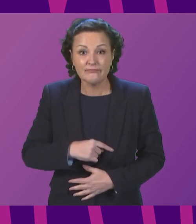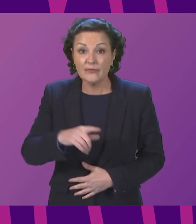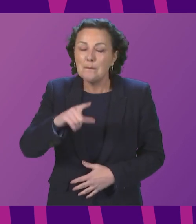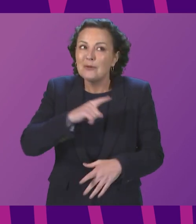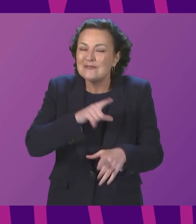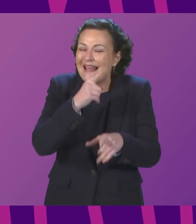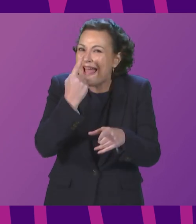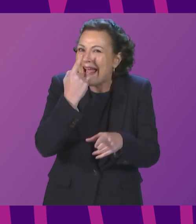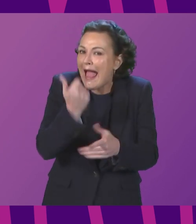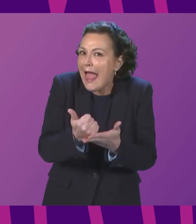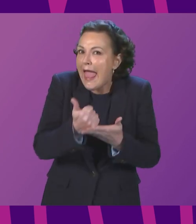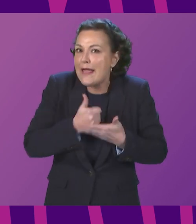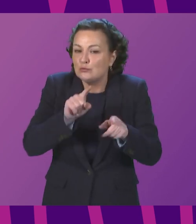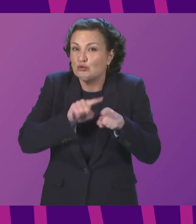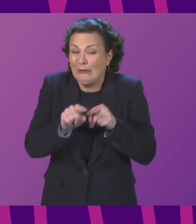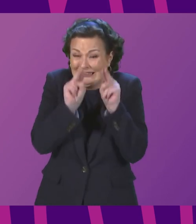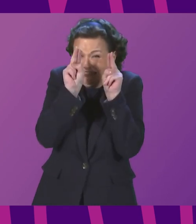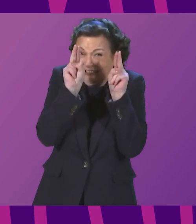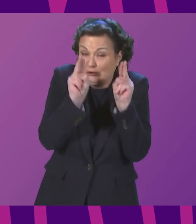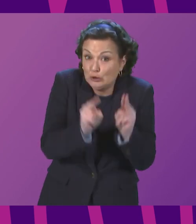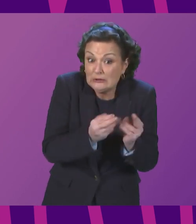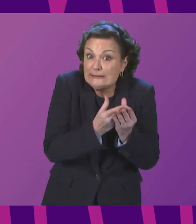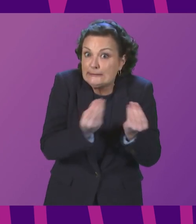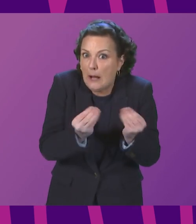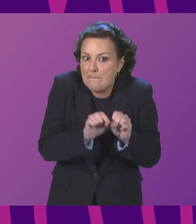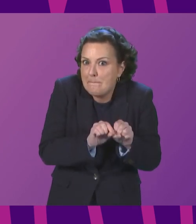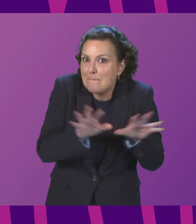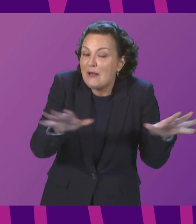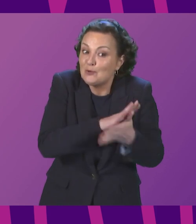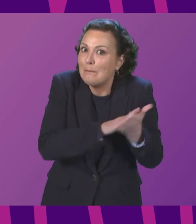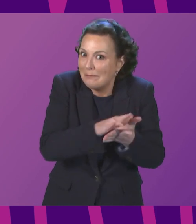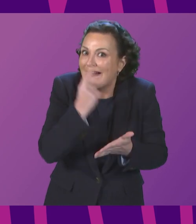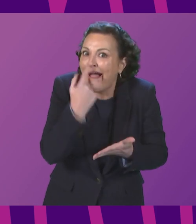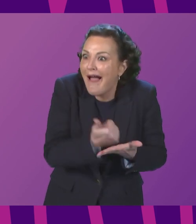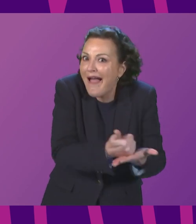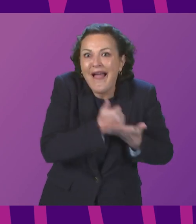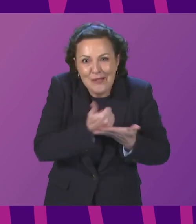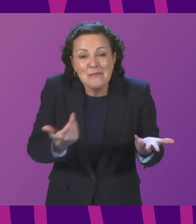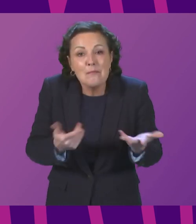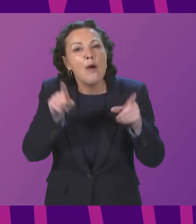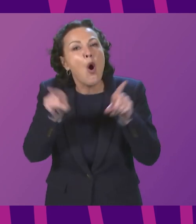extent, increases in transmission, so it has a collective benefit and it helps to protect